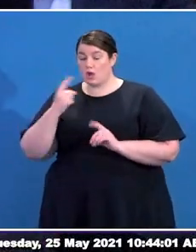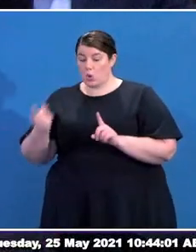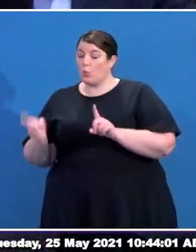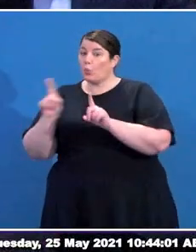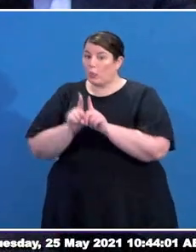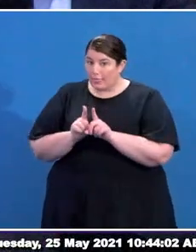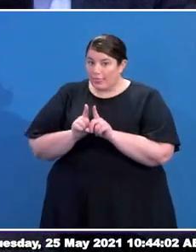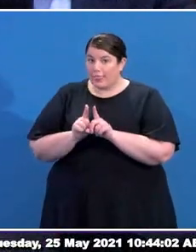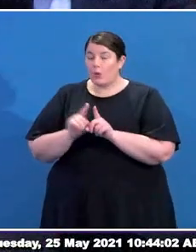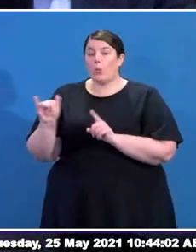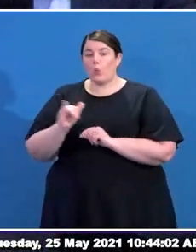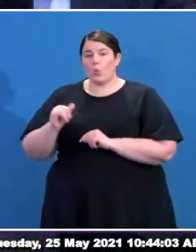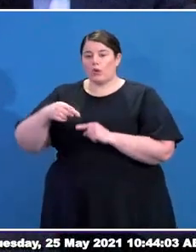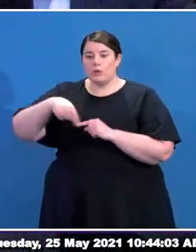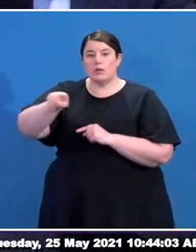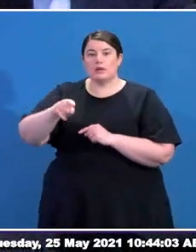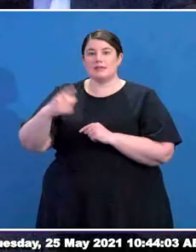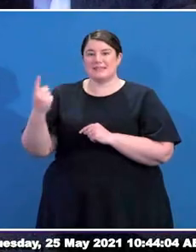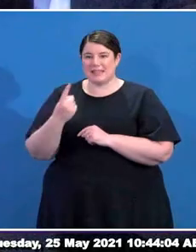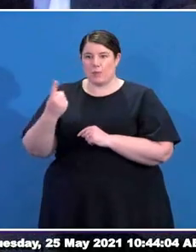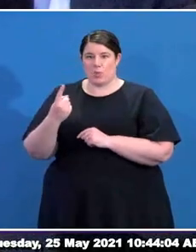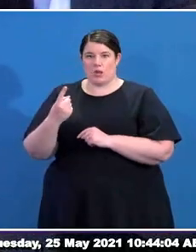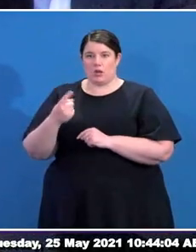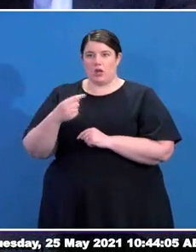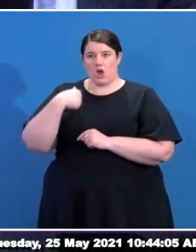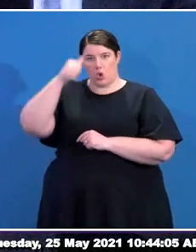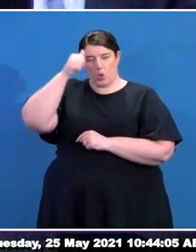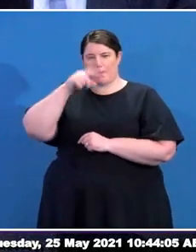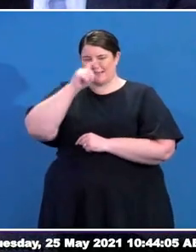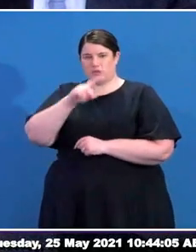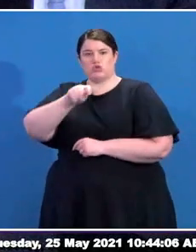or have someone trusted by Melissa to be there,